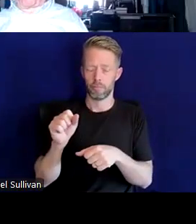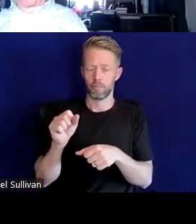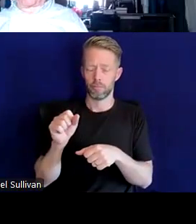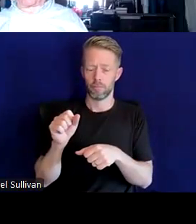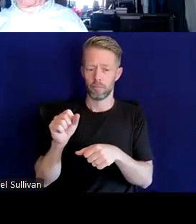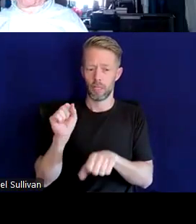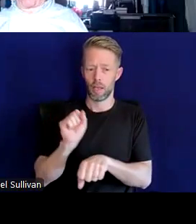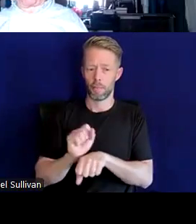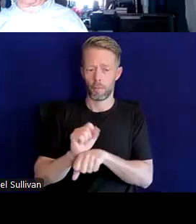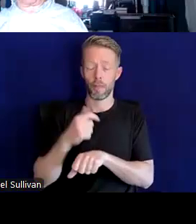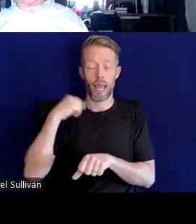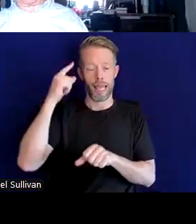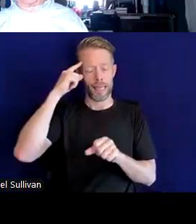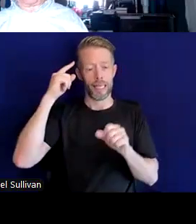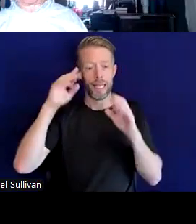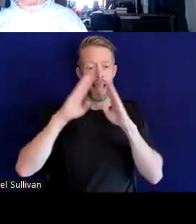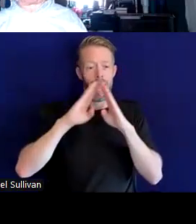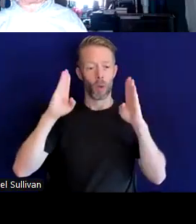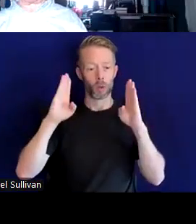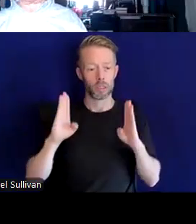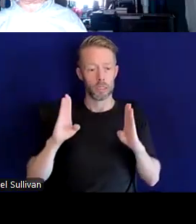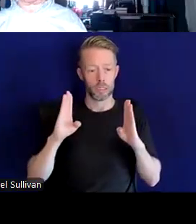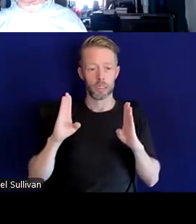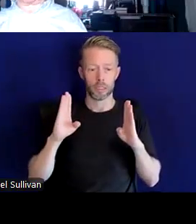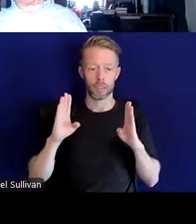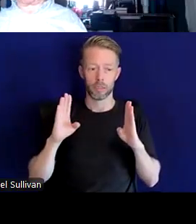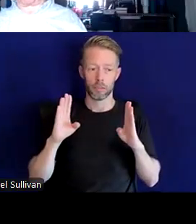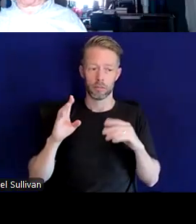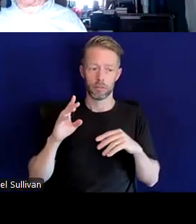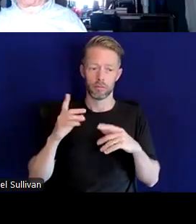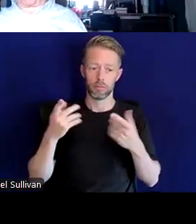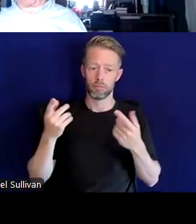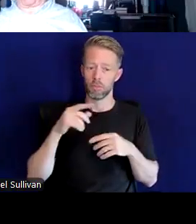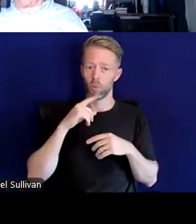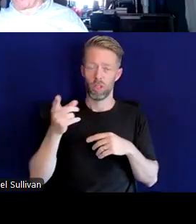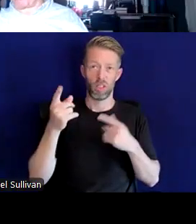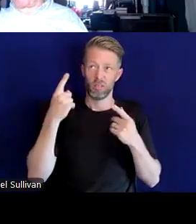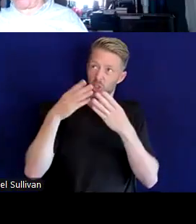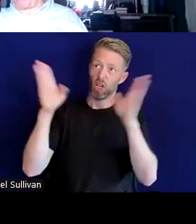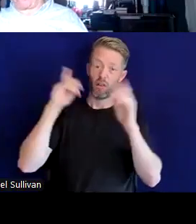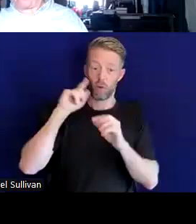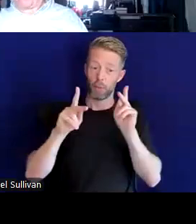housing is very important, with the broad population that identifies as having a